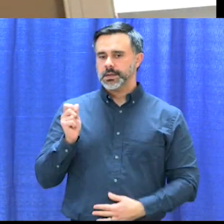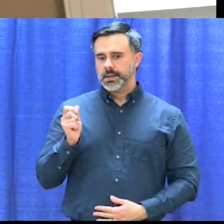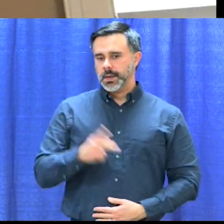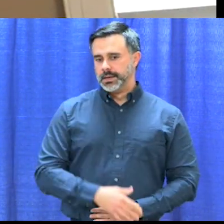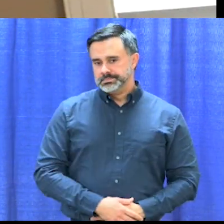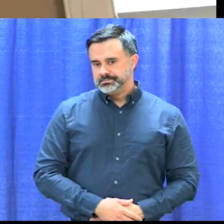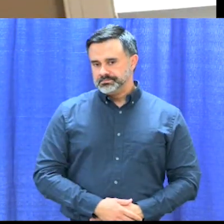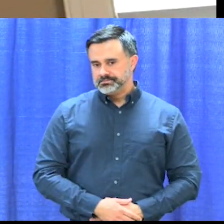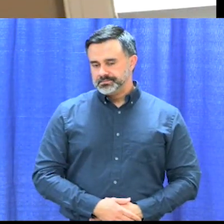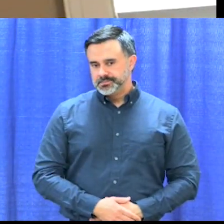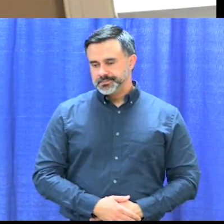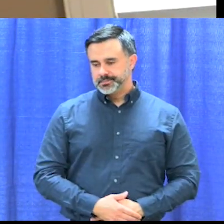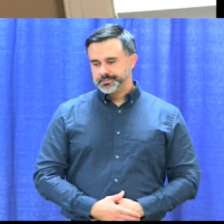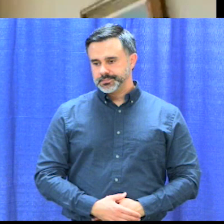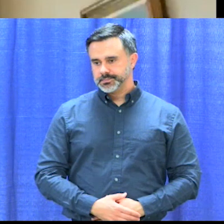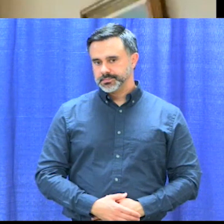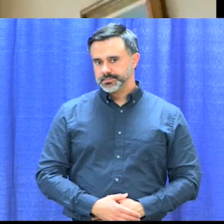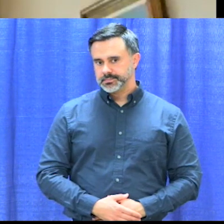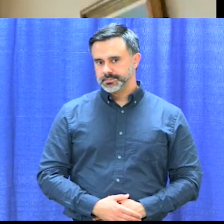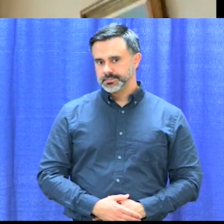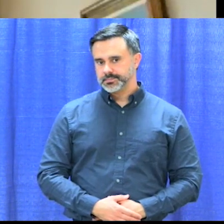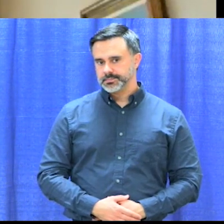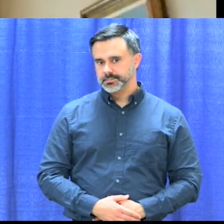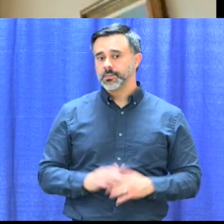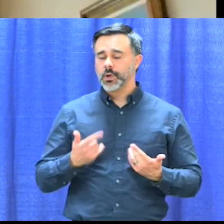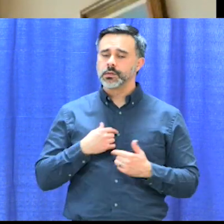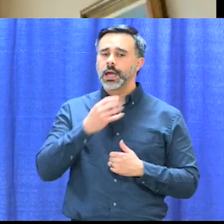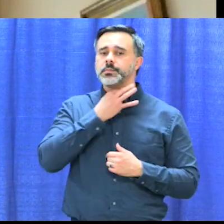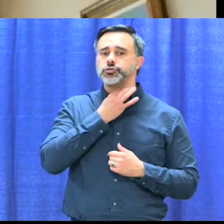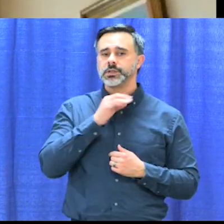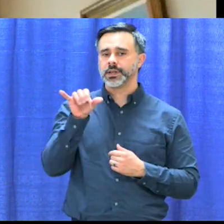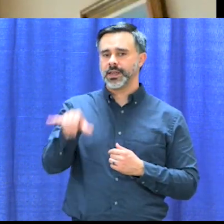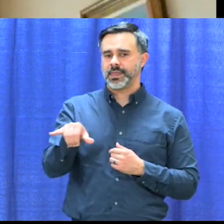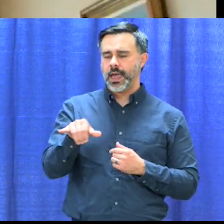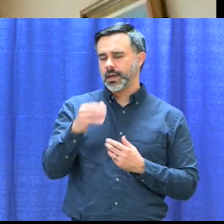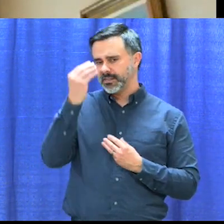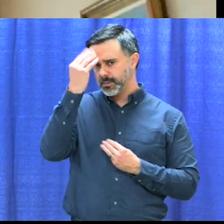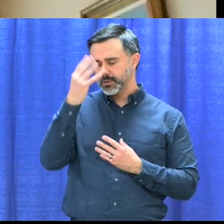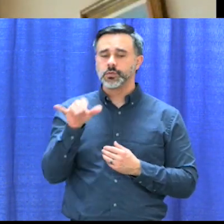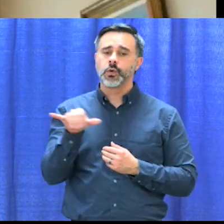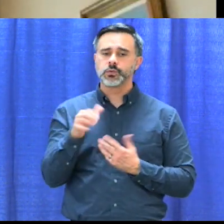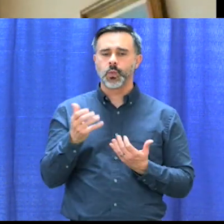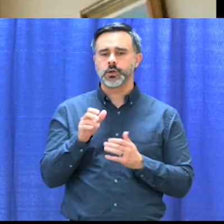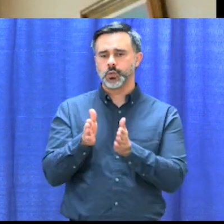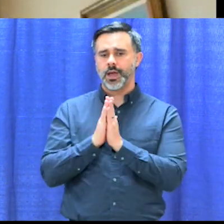I'm interested in getting that particular bit of information and also what I asked Rob.